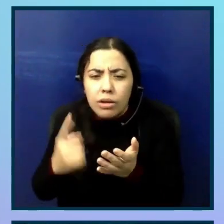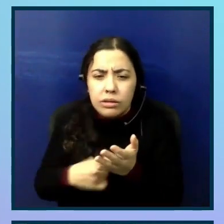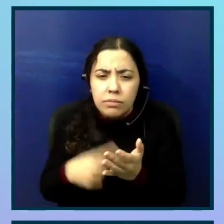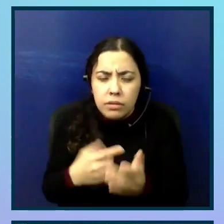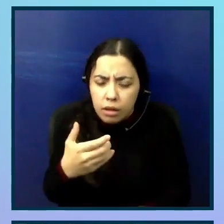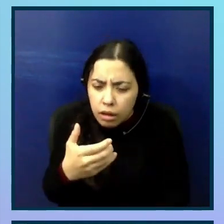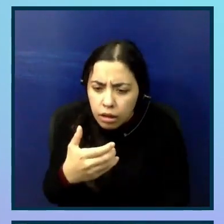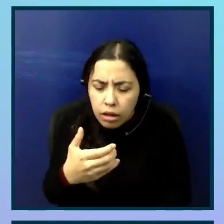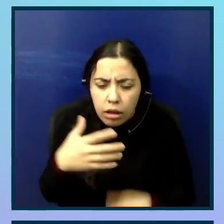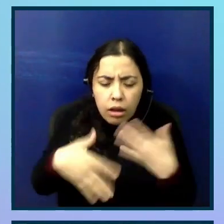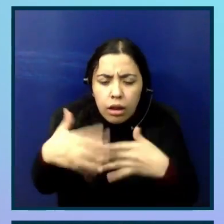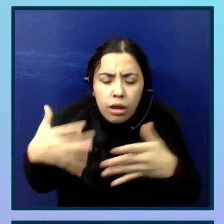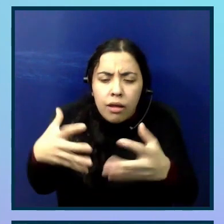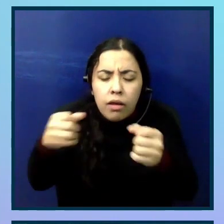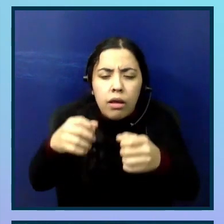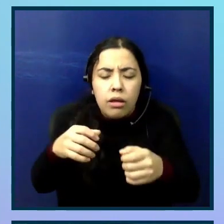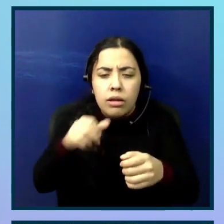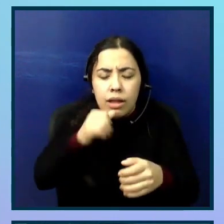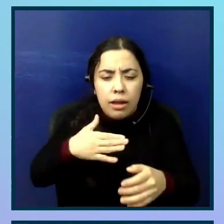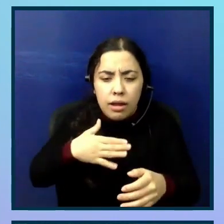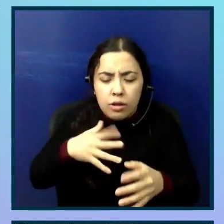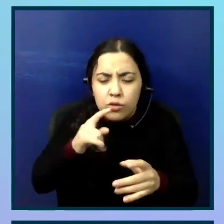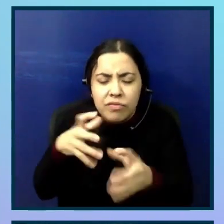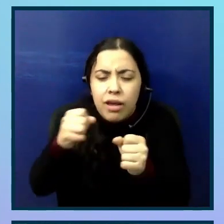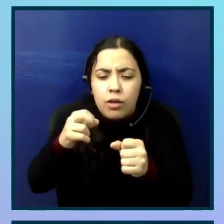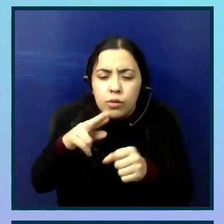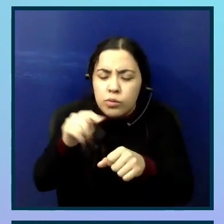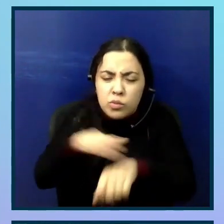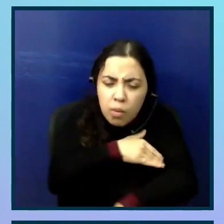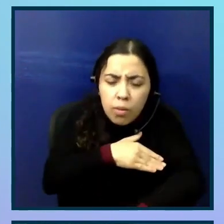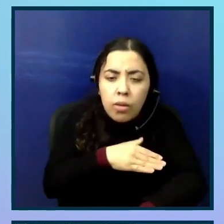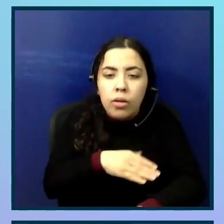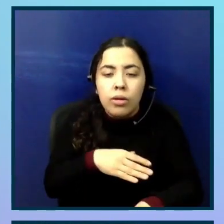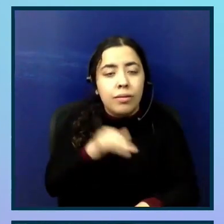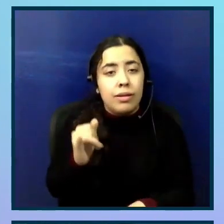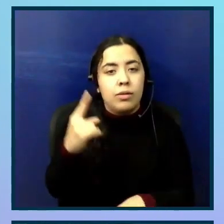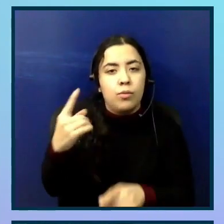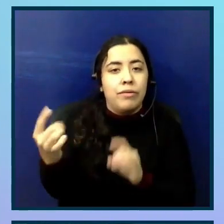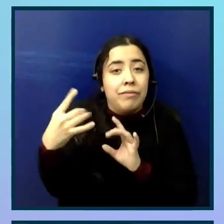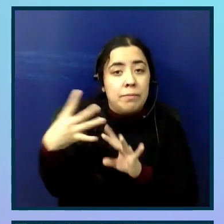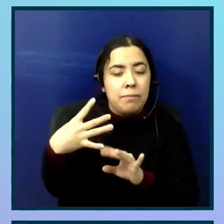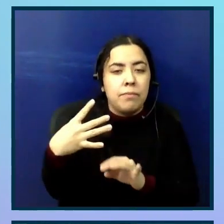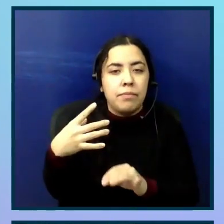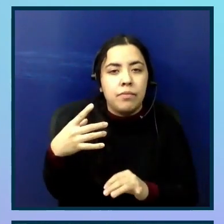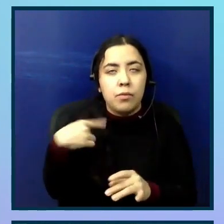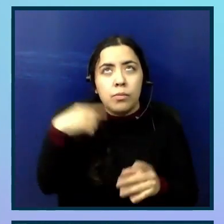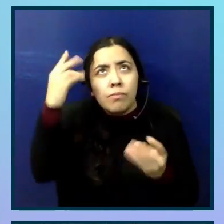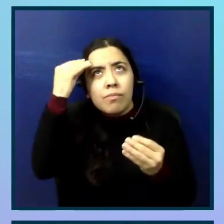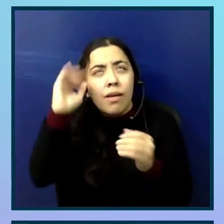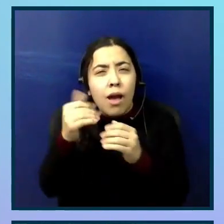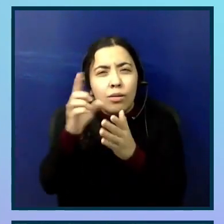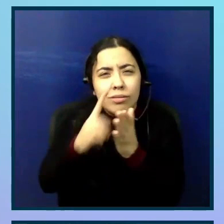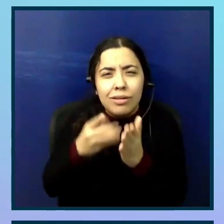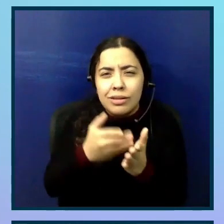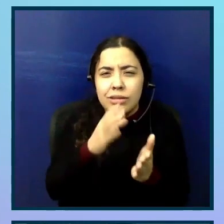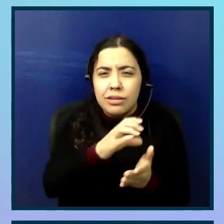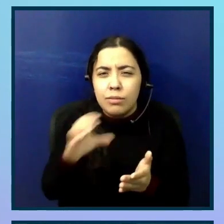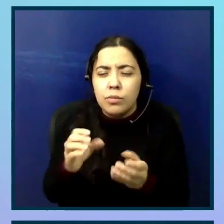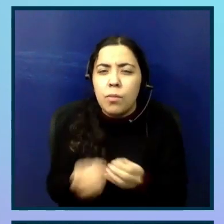which is also key way and a key thing we heard from our users when we were thinking about how to design this more inclusively.